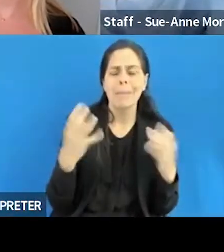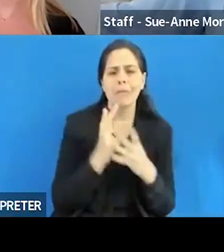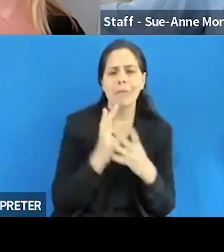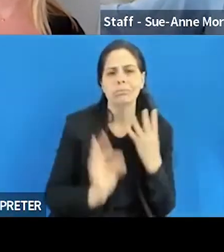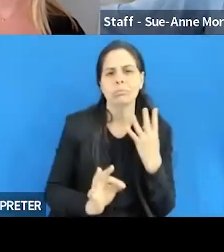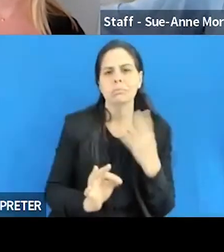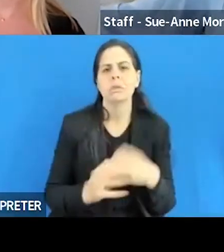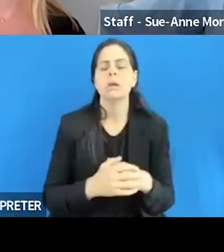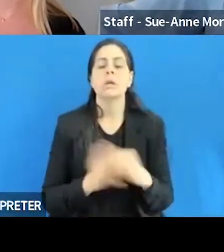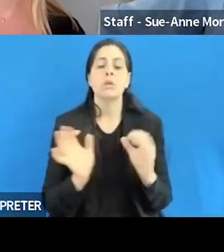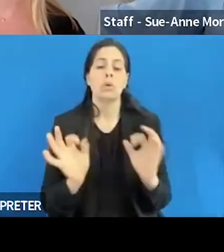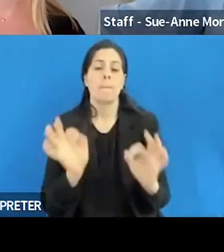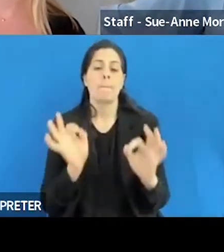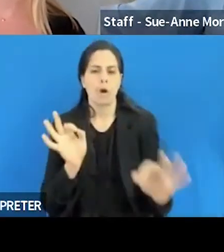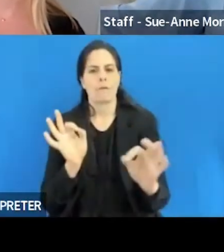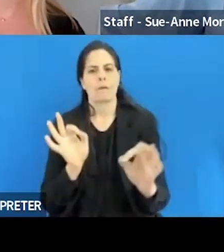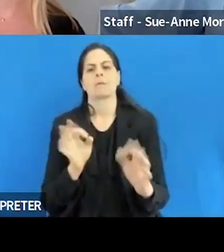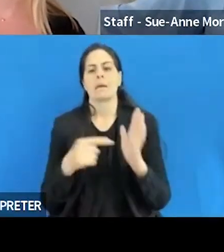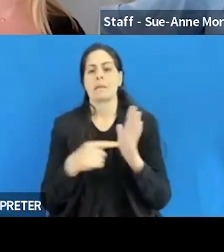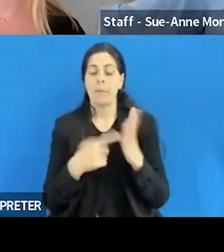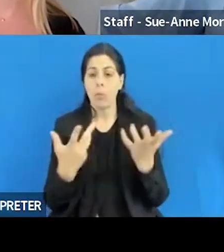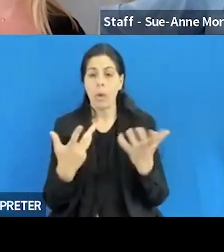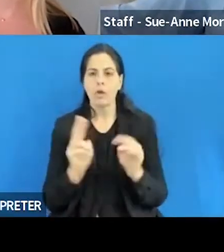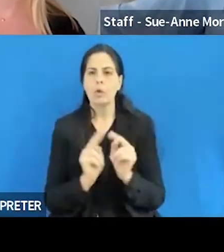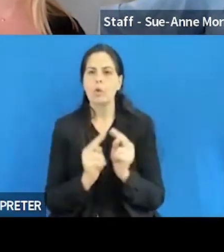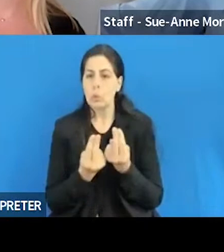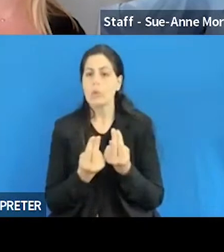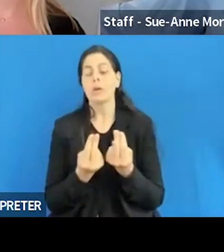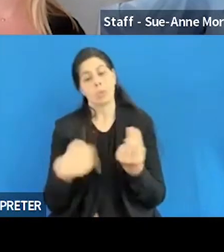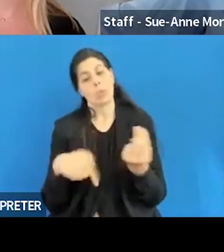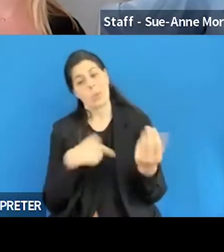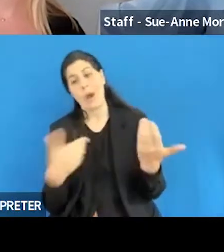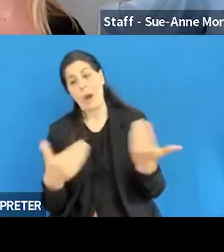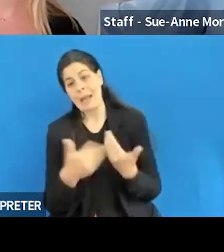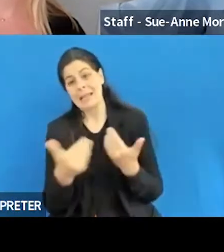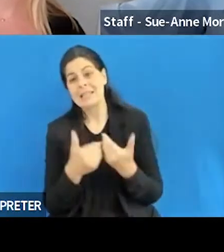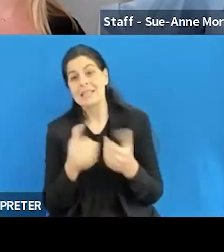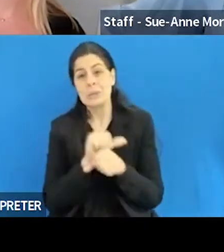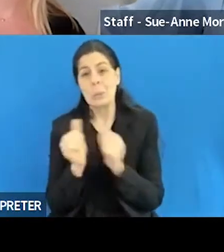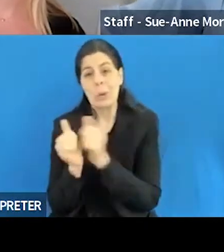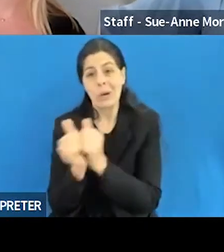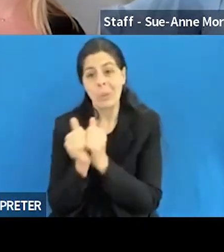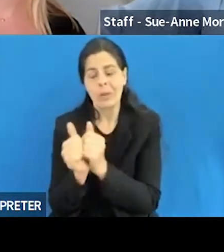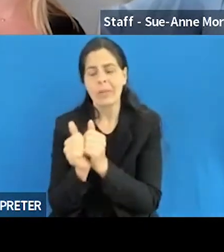of the union being, you know, easy to work with, but they can often only do things if they know what's going on.